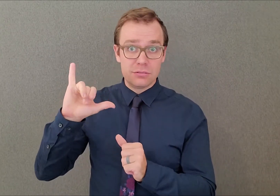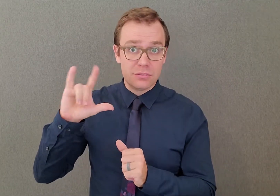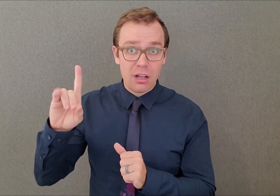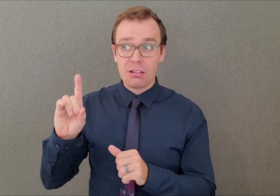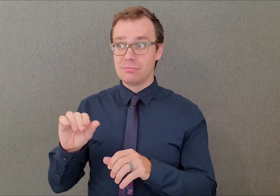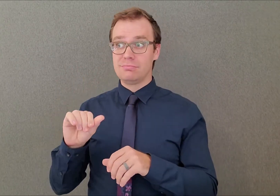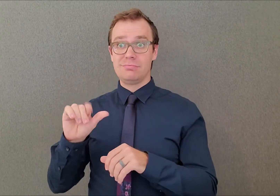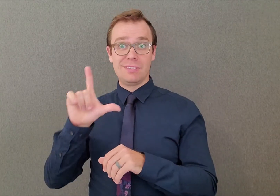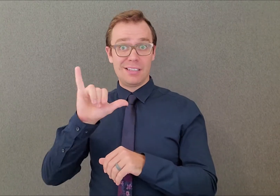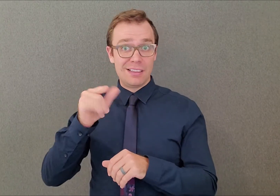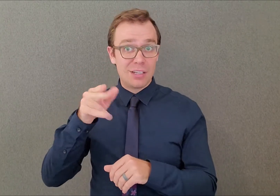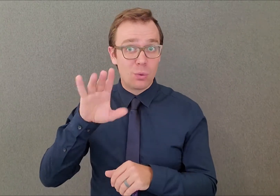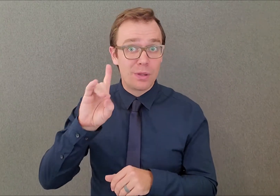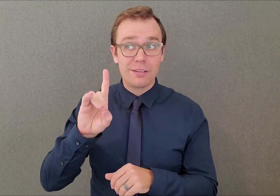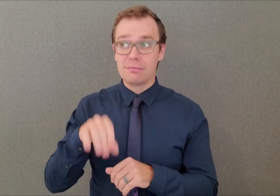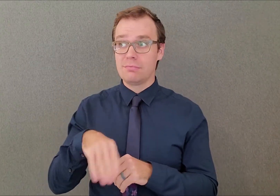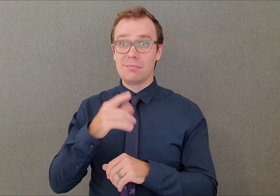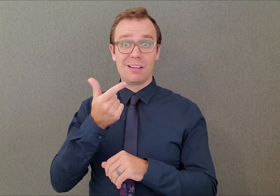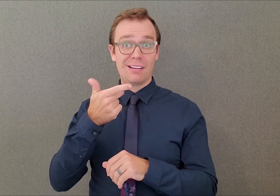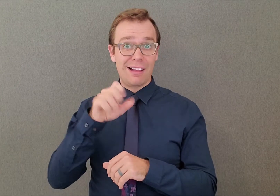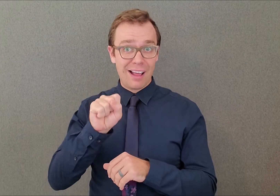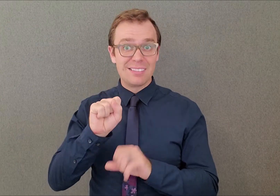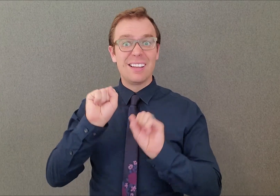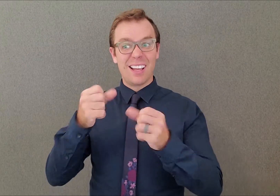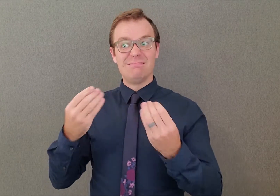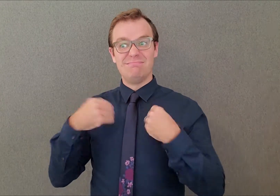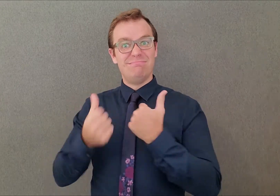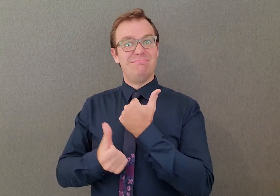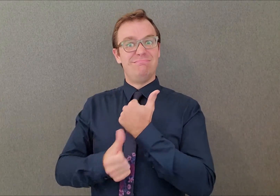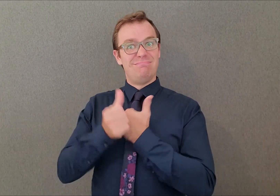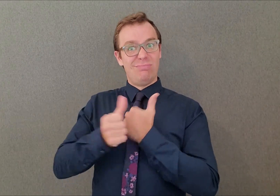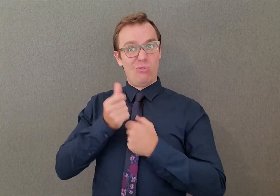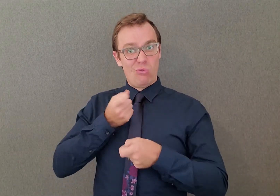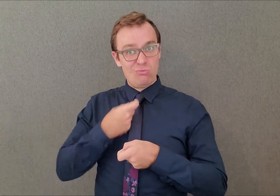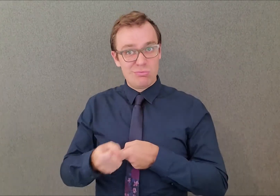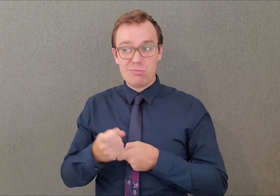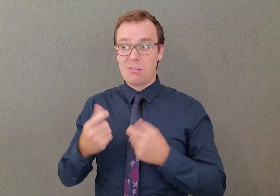that can cause harm to humans and other living organisms.